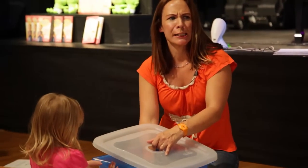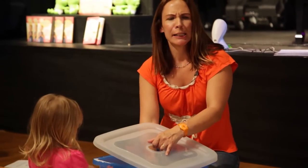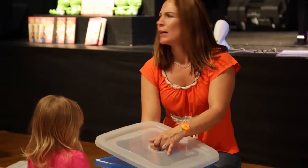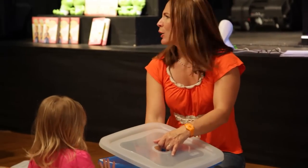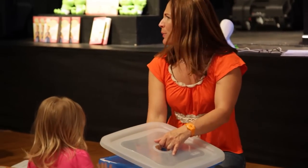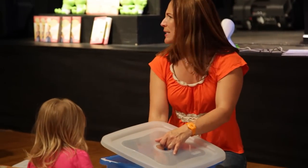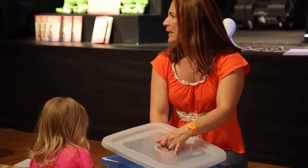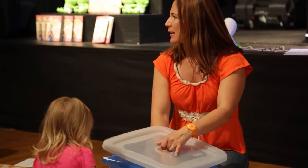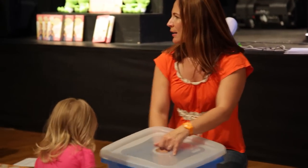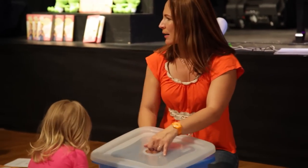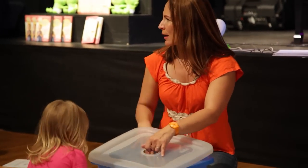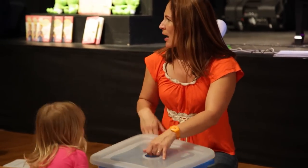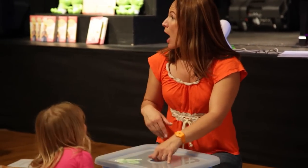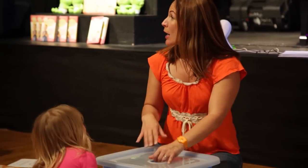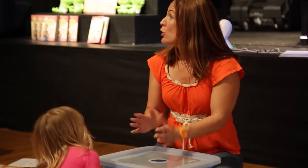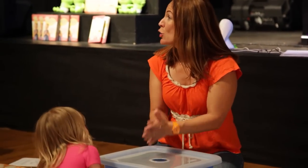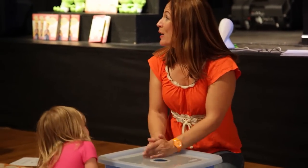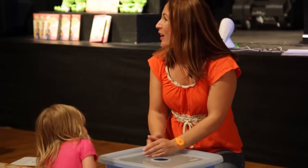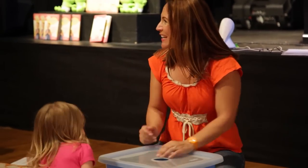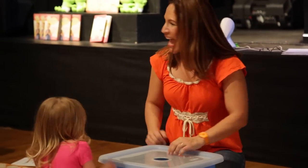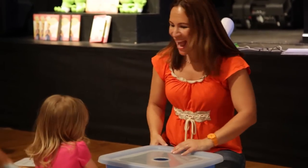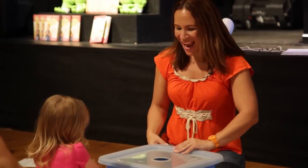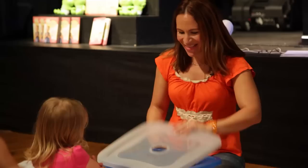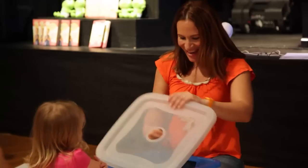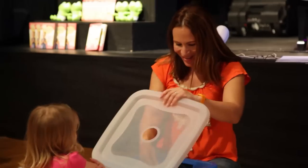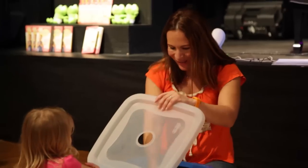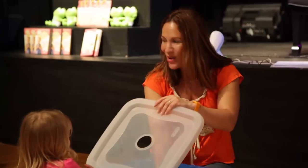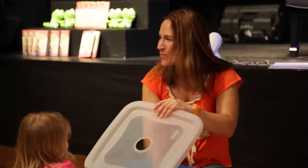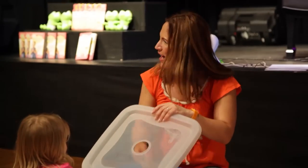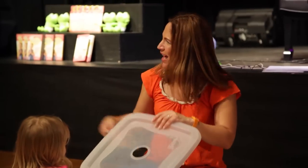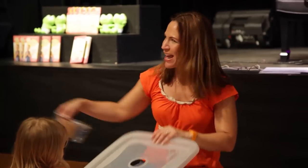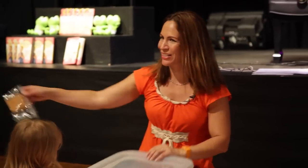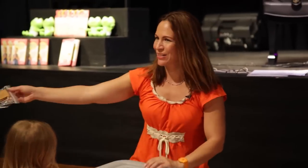Cayden. Who are we missing? Can you show me? Yay! Thank you so much! We have spare crackers.